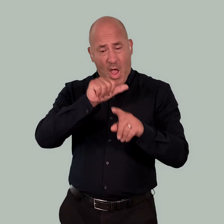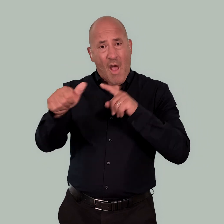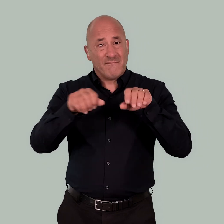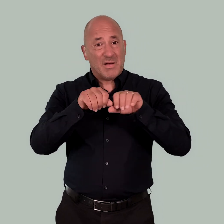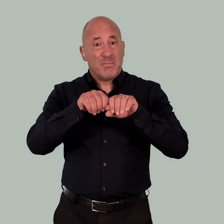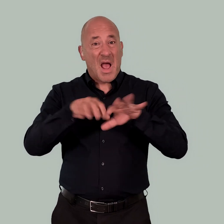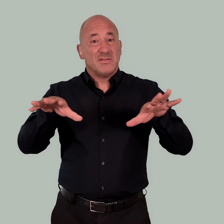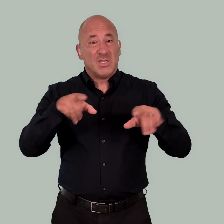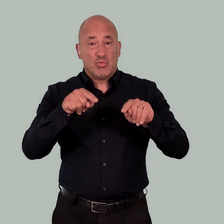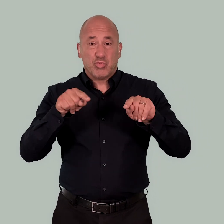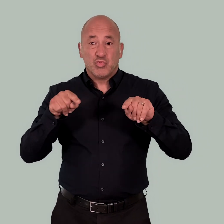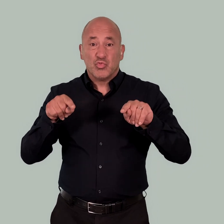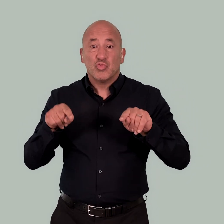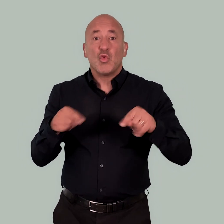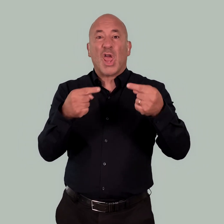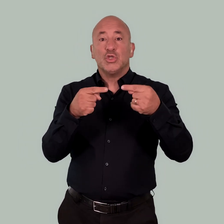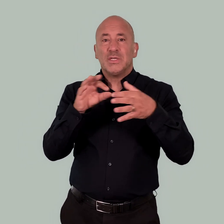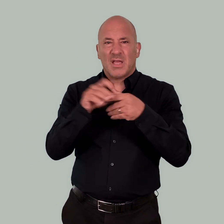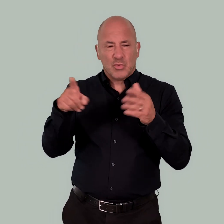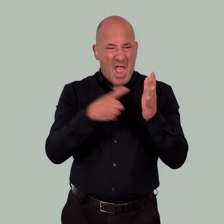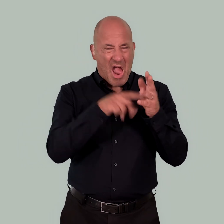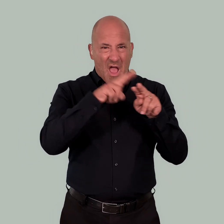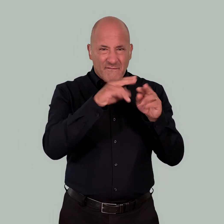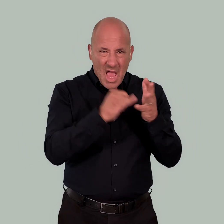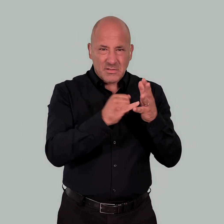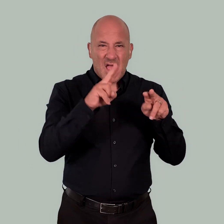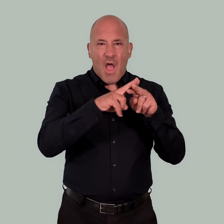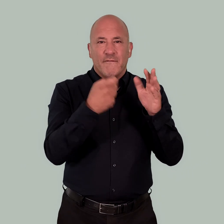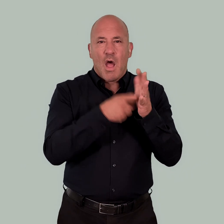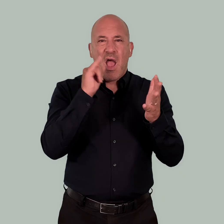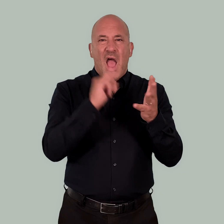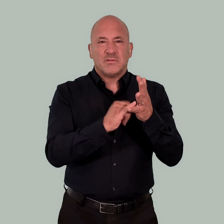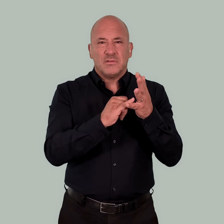They recognise the challenges that the post-pandemic falls in response rates